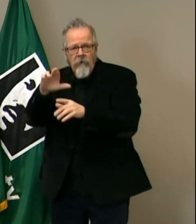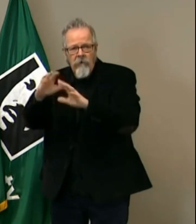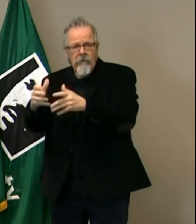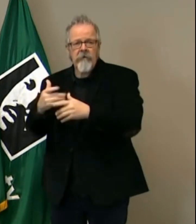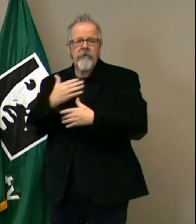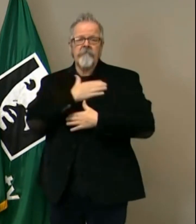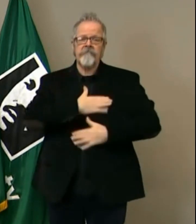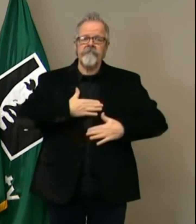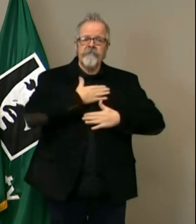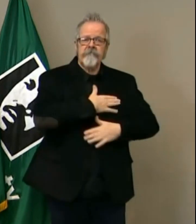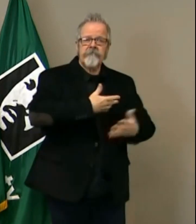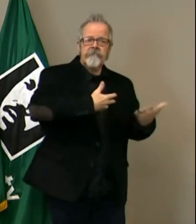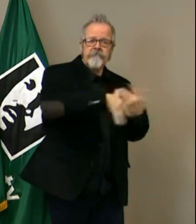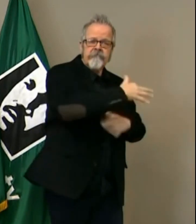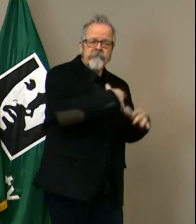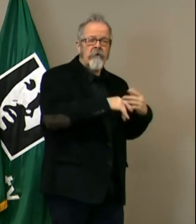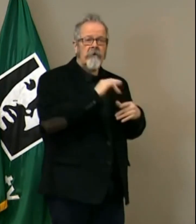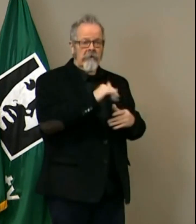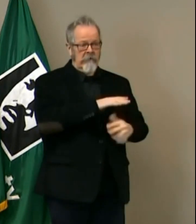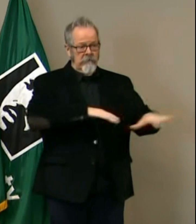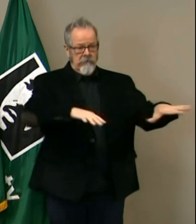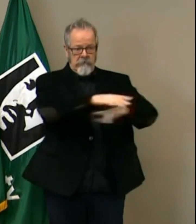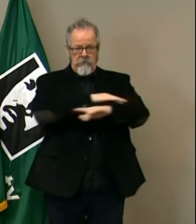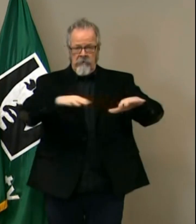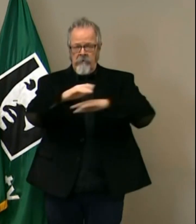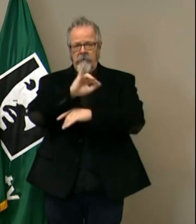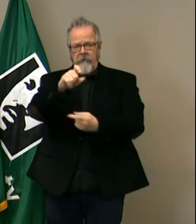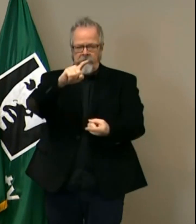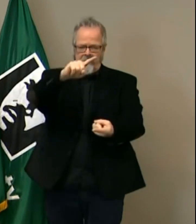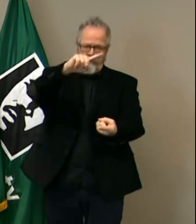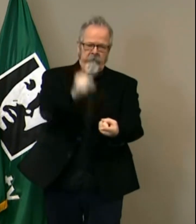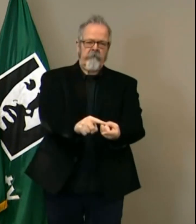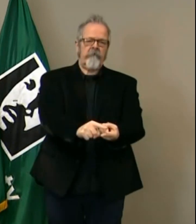the safety of our community and our public health officer jeff Duchin will